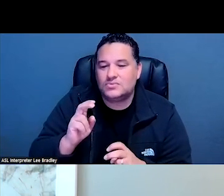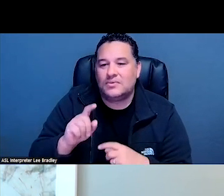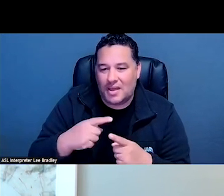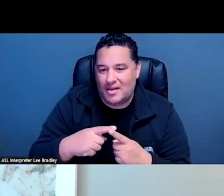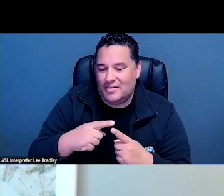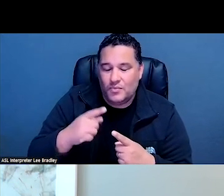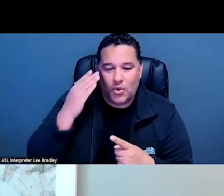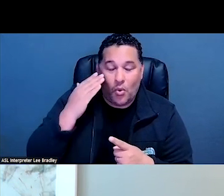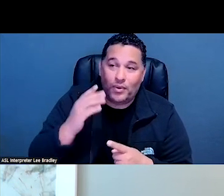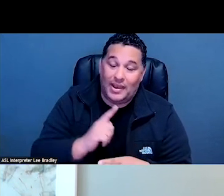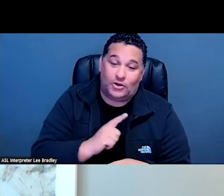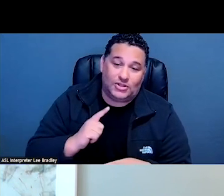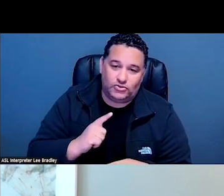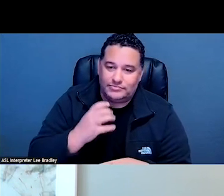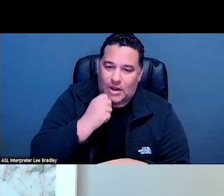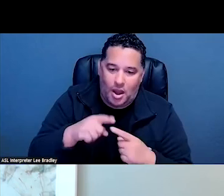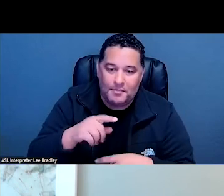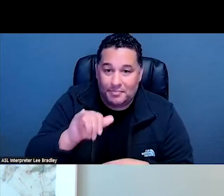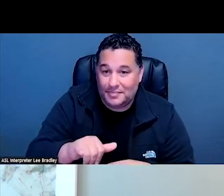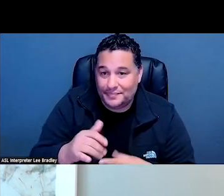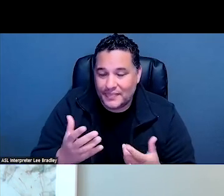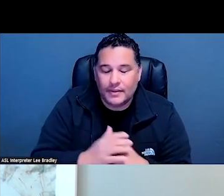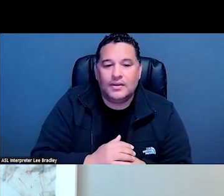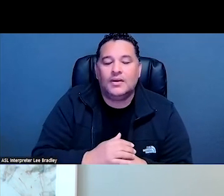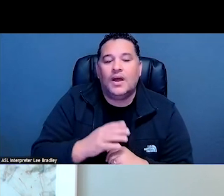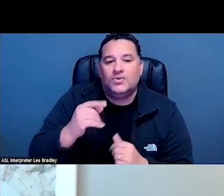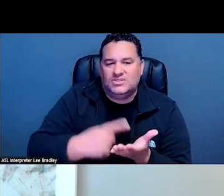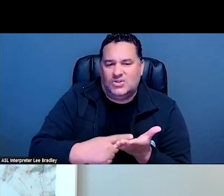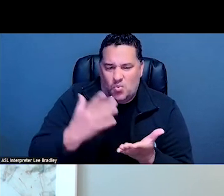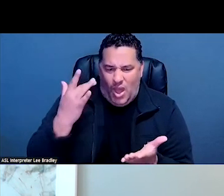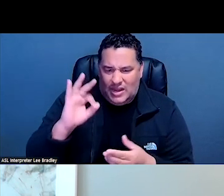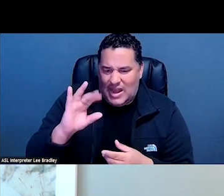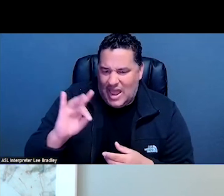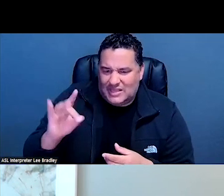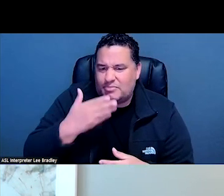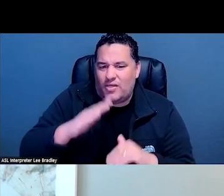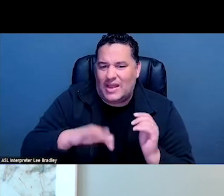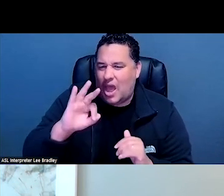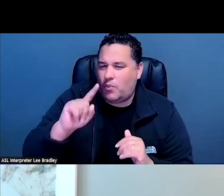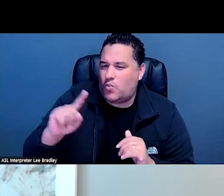DATA TO ADDRESS PUBLIC OPINION ISSUES ABOUT MENTAL HEALTH SERVICES . THAT'S SOMETHING THAT WE KNOW LEGISLATORS CARE ABOUT. AND